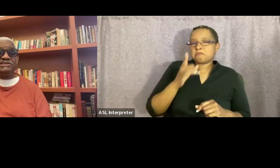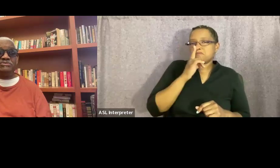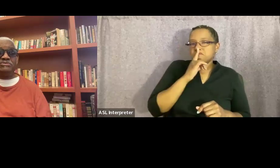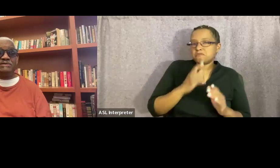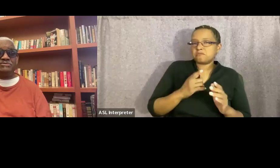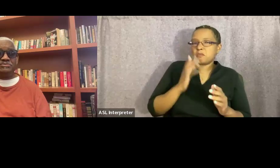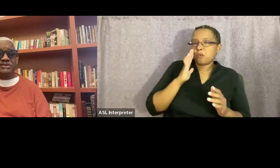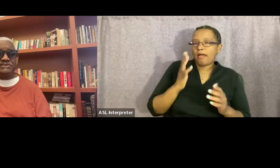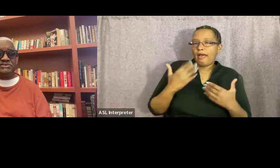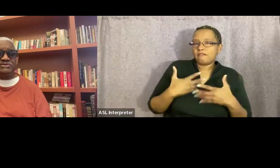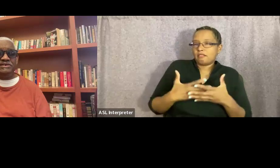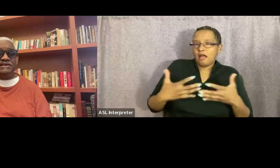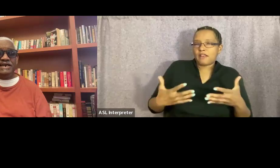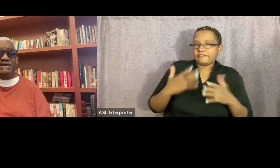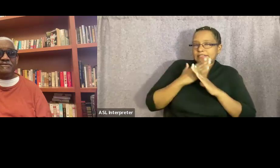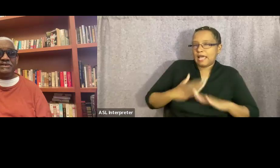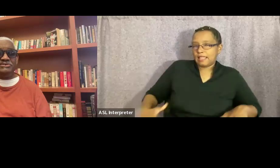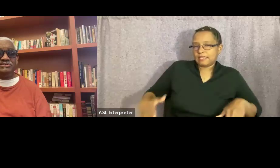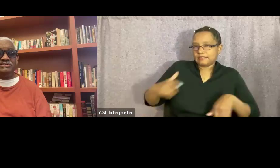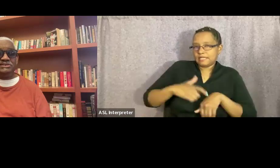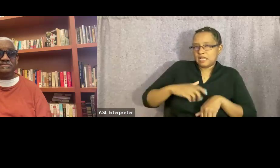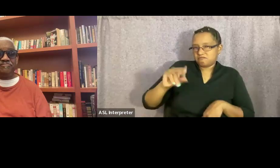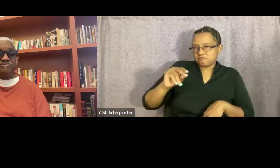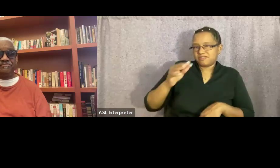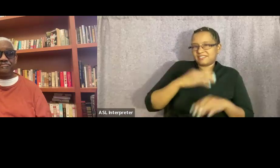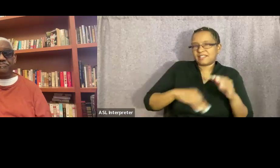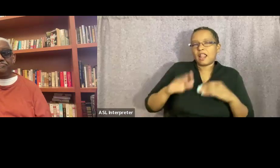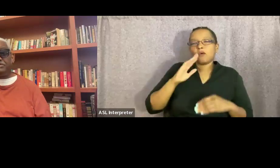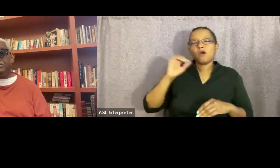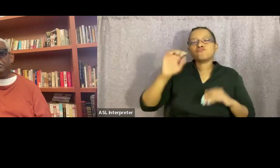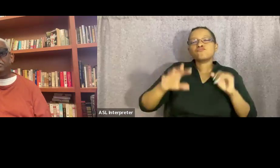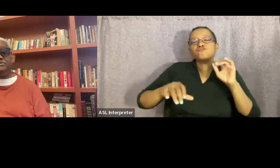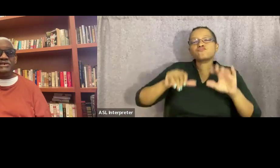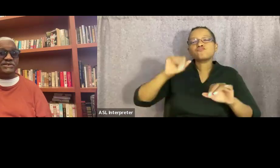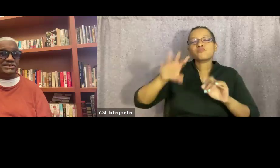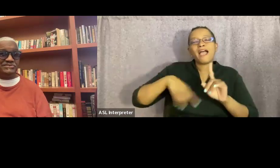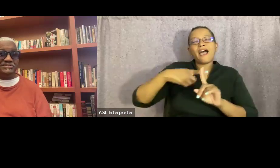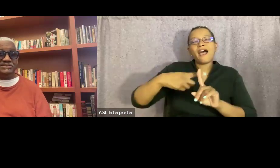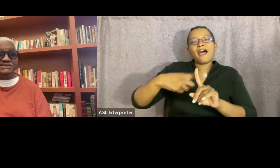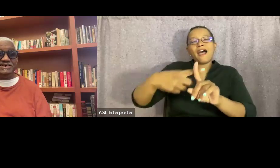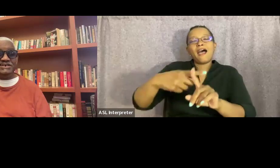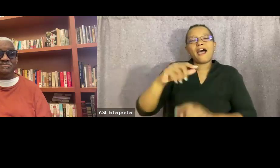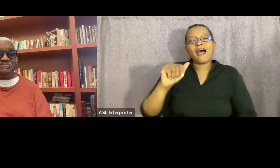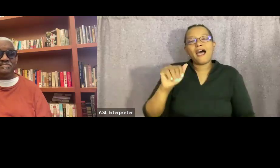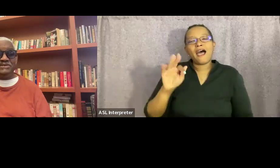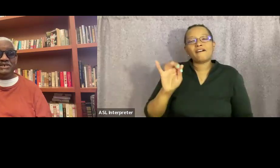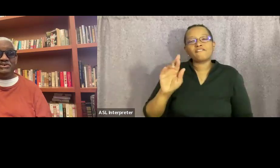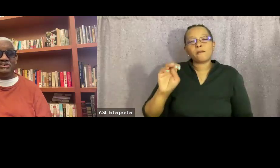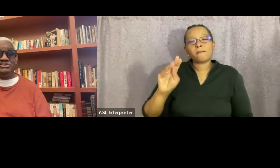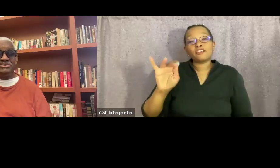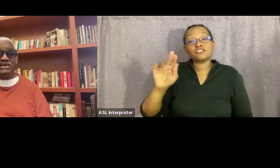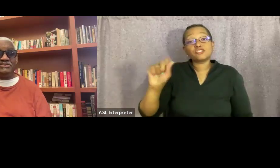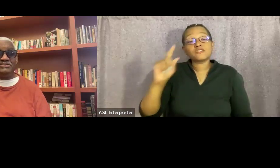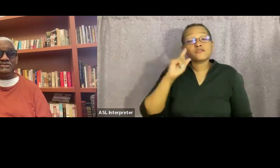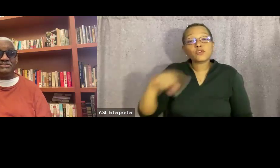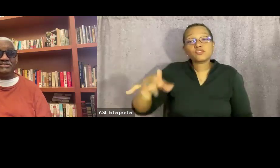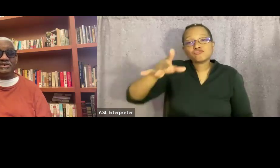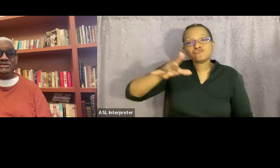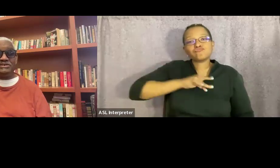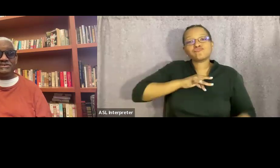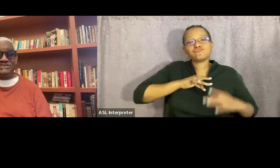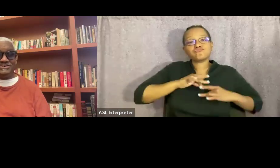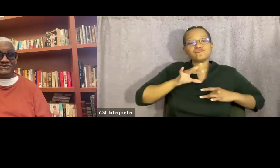one will probably be giving you affirmations to take with you in your heart's desire. Okay.